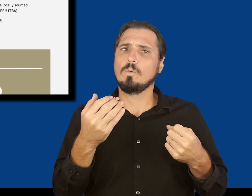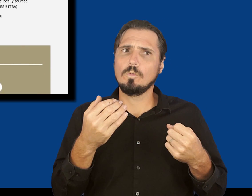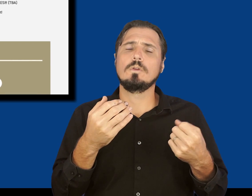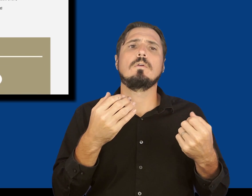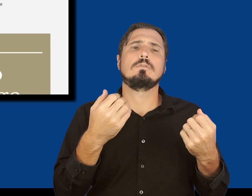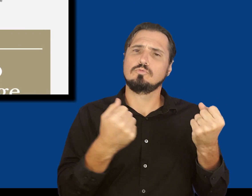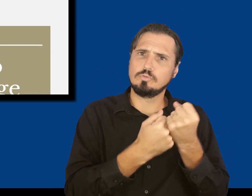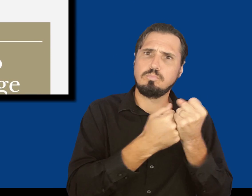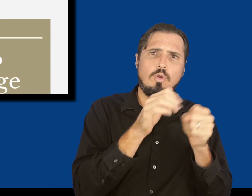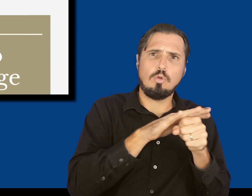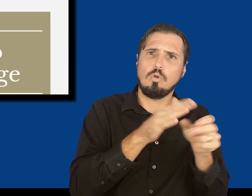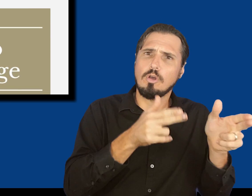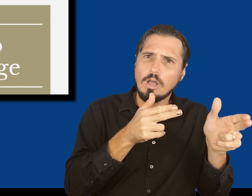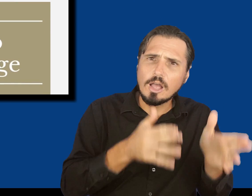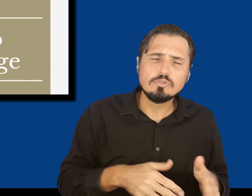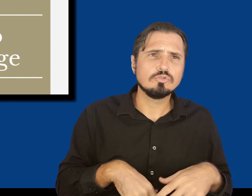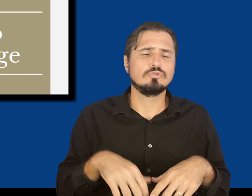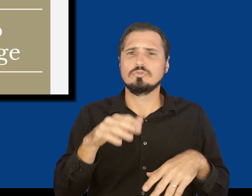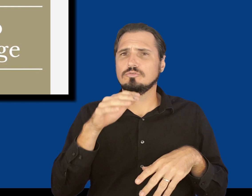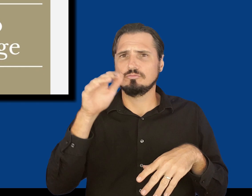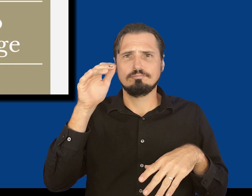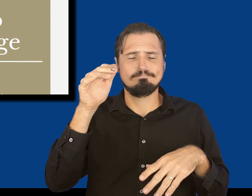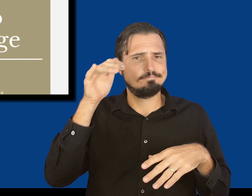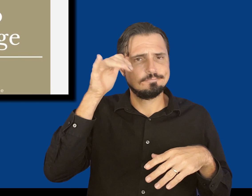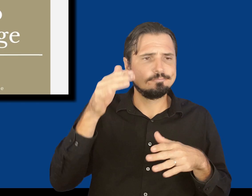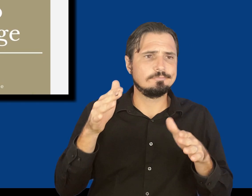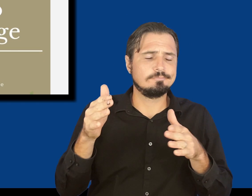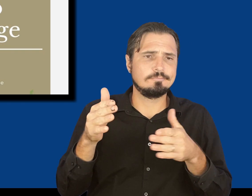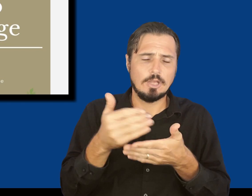and support local Hunters ranchers fishers